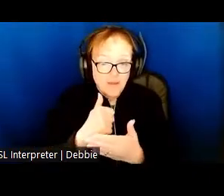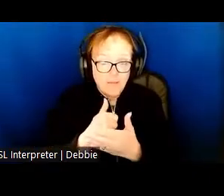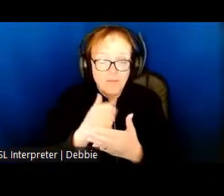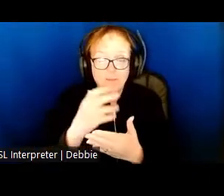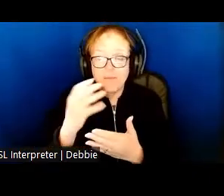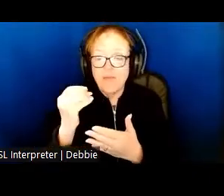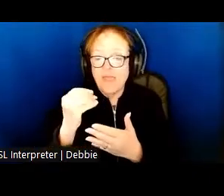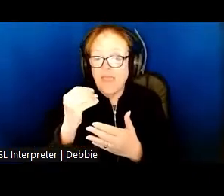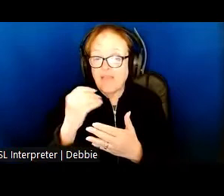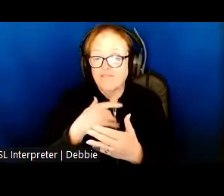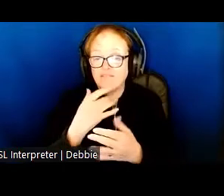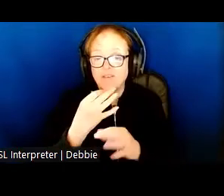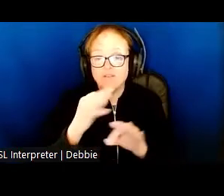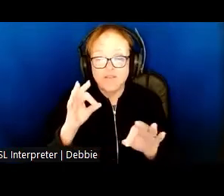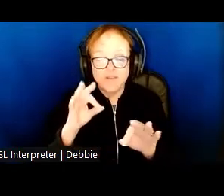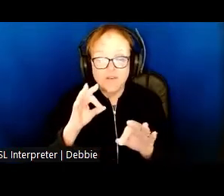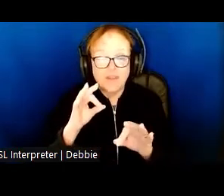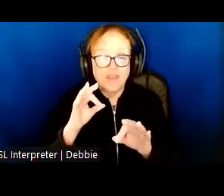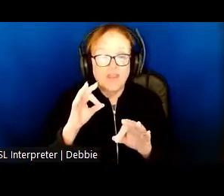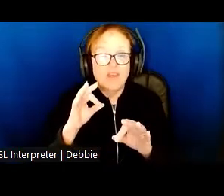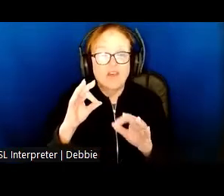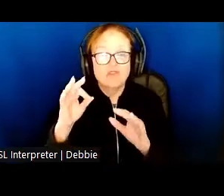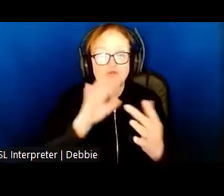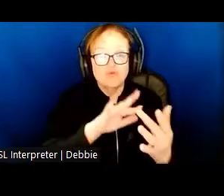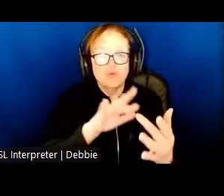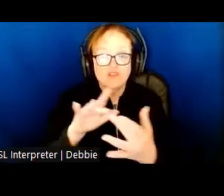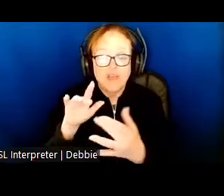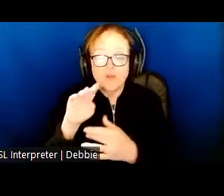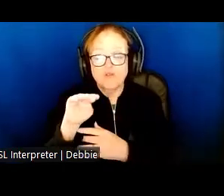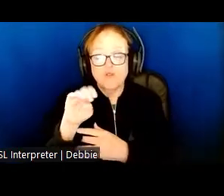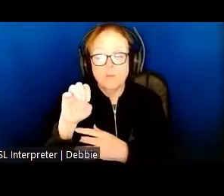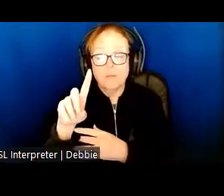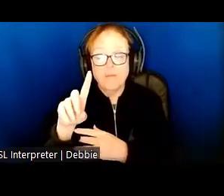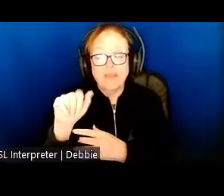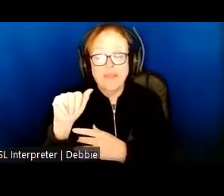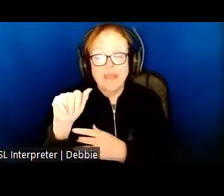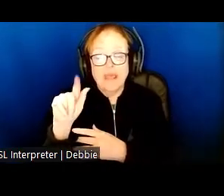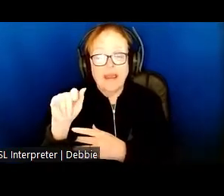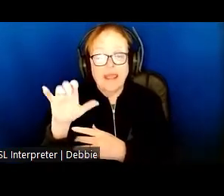Mid Atlantic Arts if you are experiencing any issues accessing the application or meeting